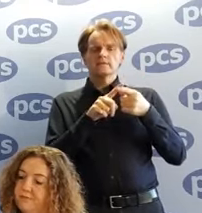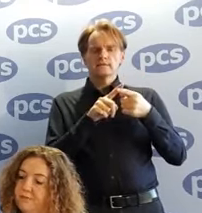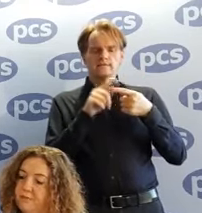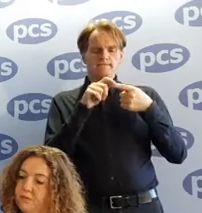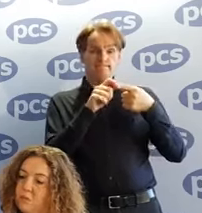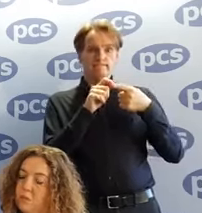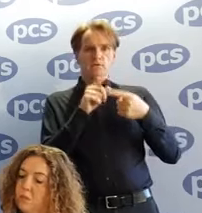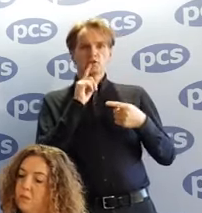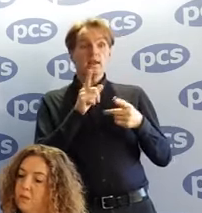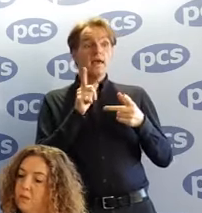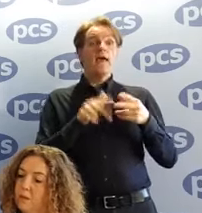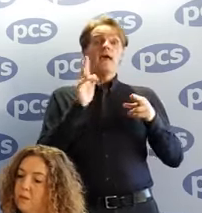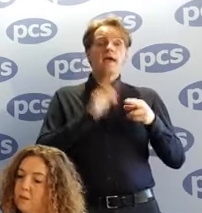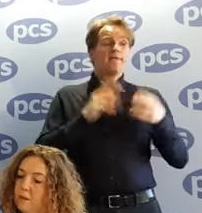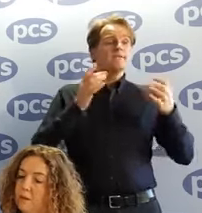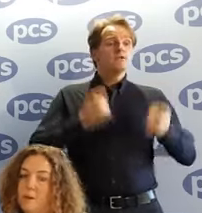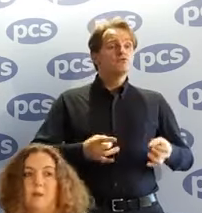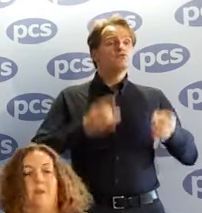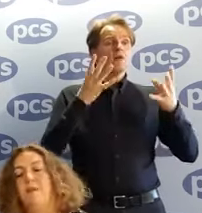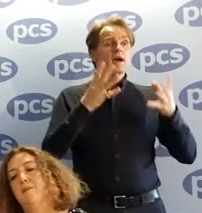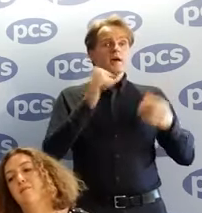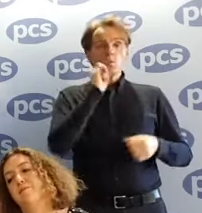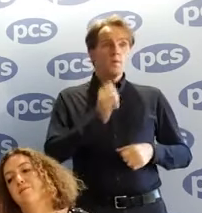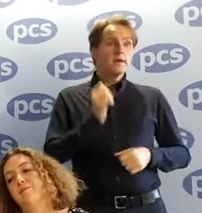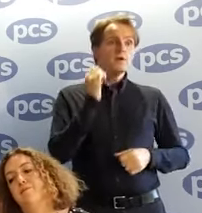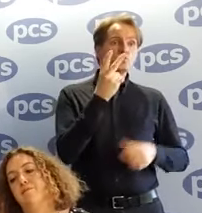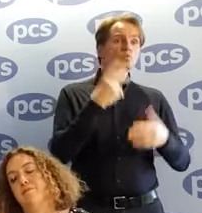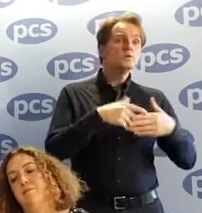at least two days like other the unions have done? Members have said that one day